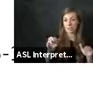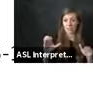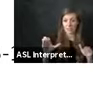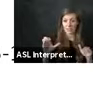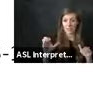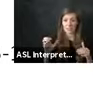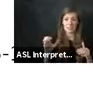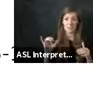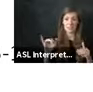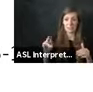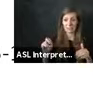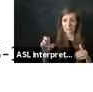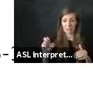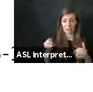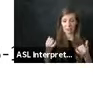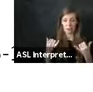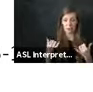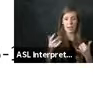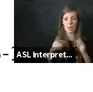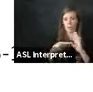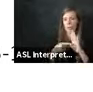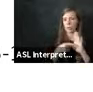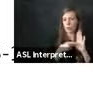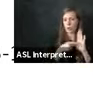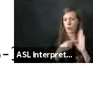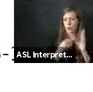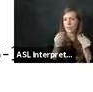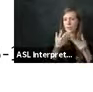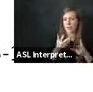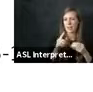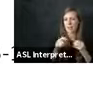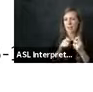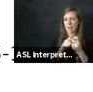share some data specific to this population.